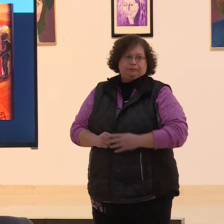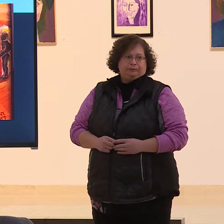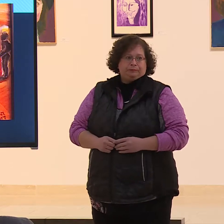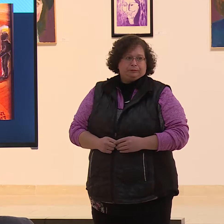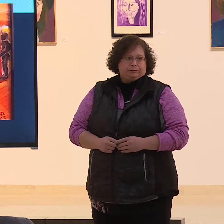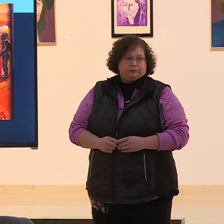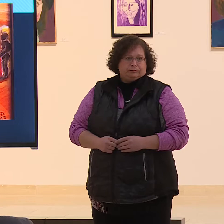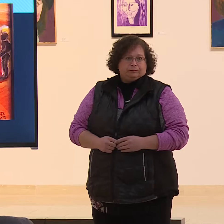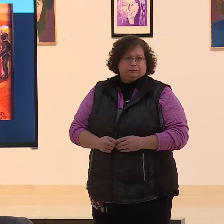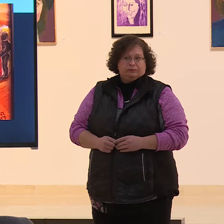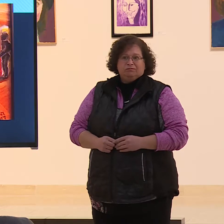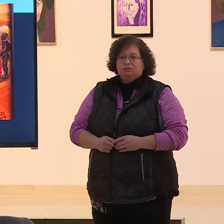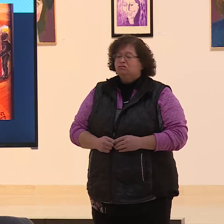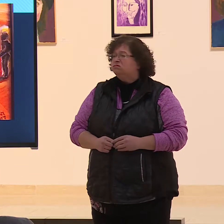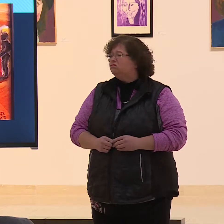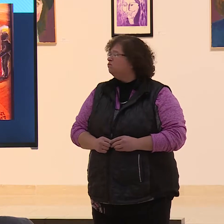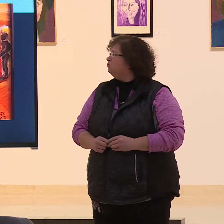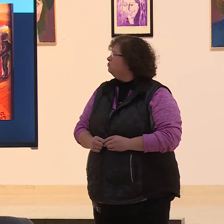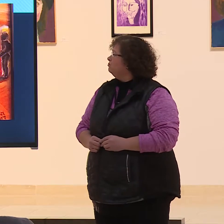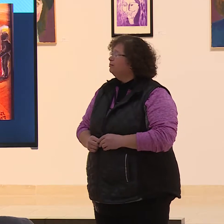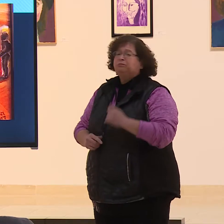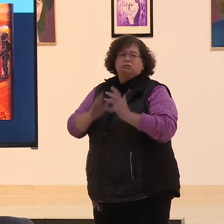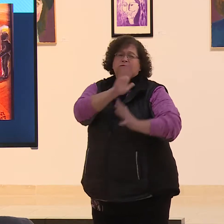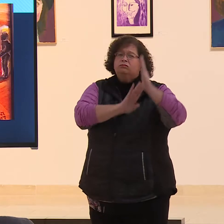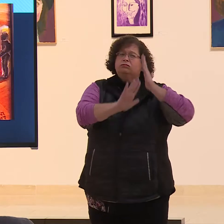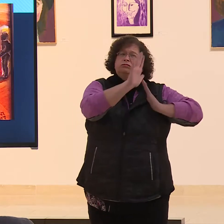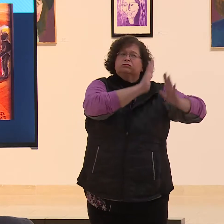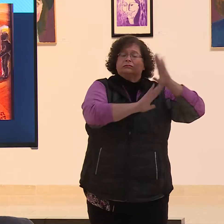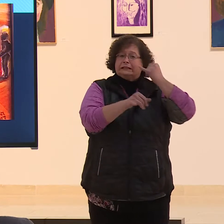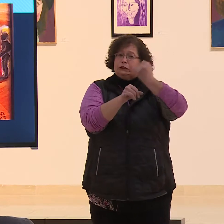This piece is entitled "Dirty Little Secret."